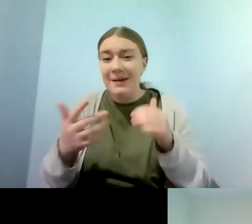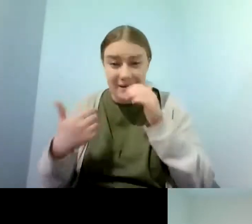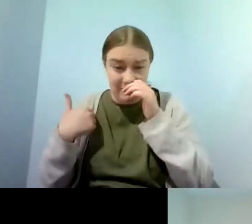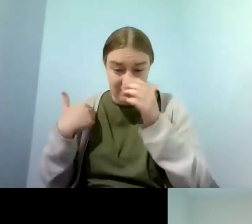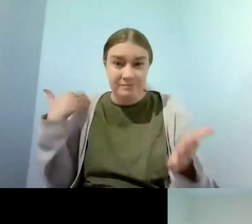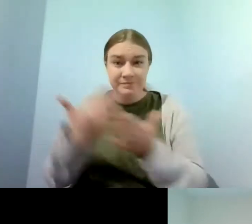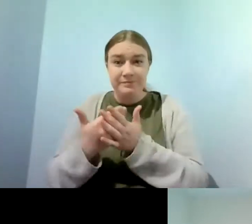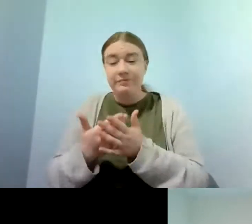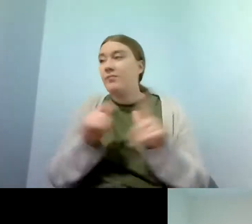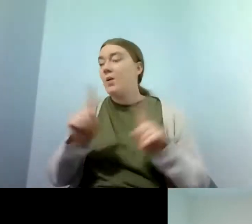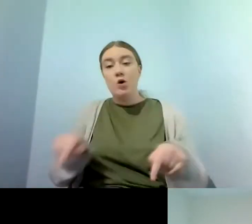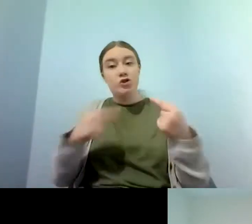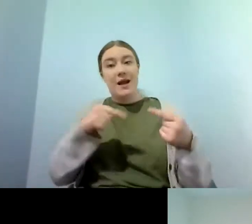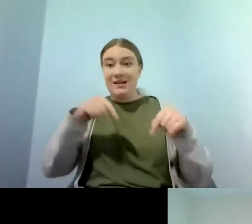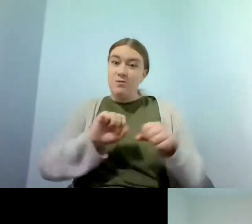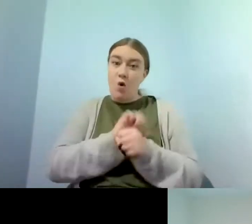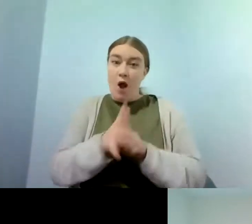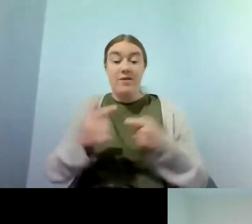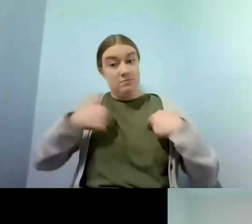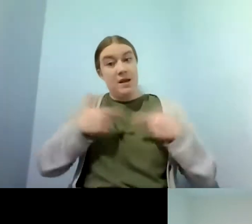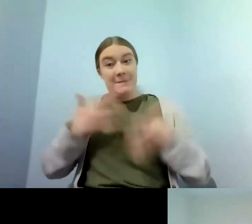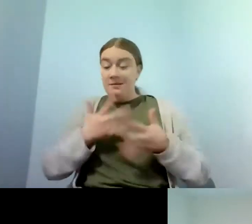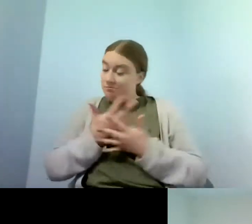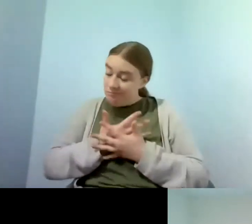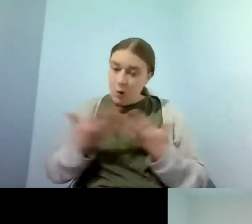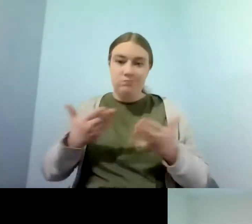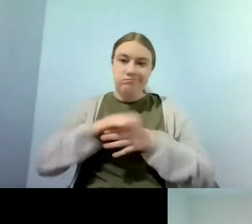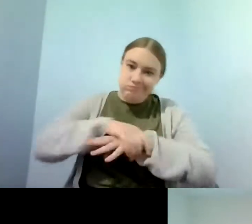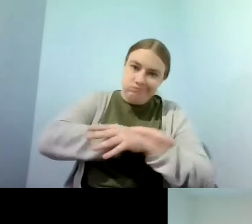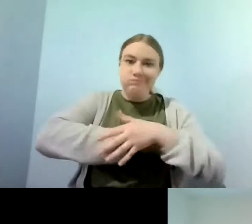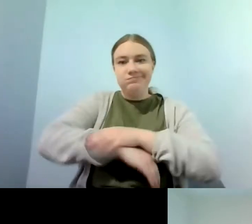the challenges of covid we've done a lot of um a lot of review of our